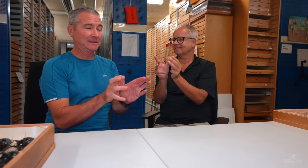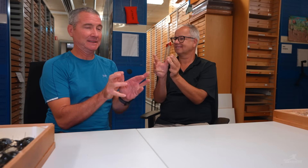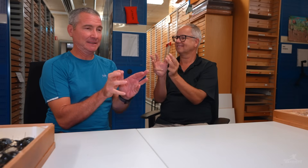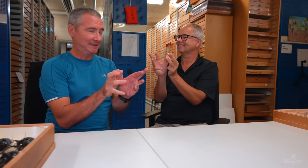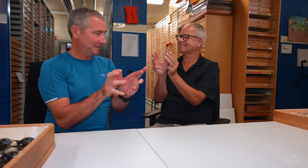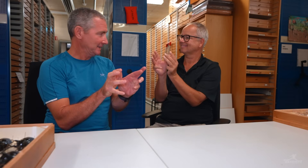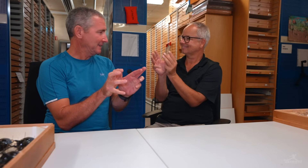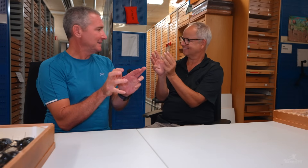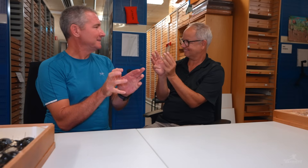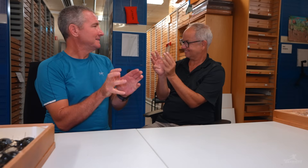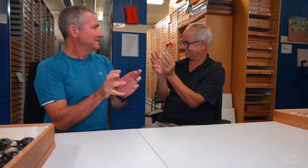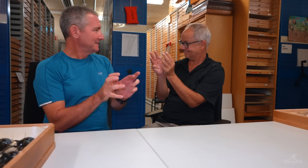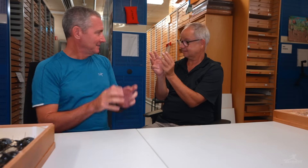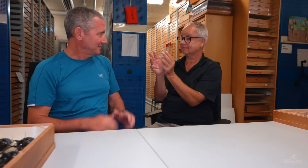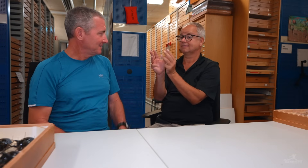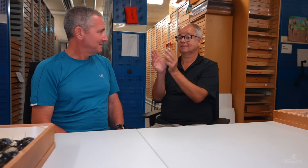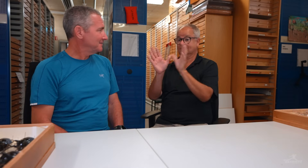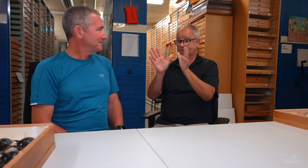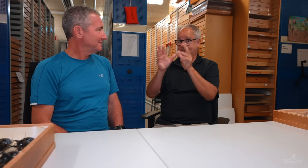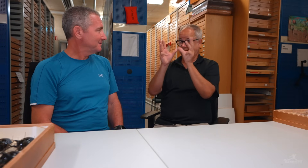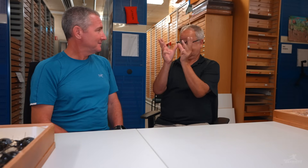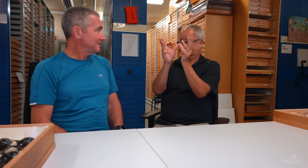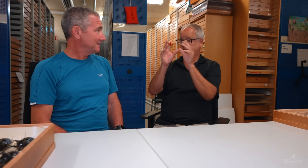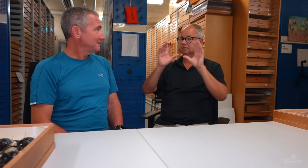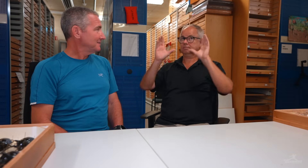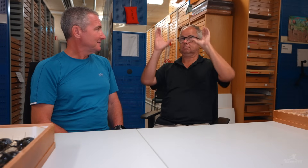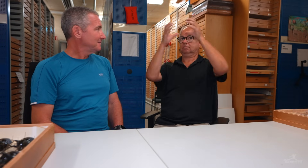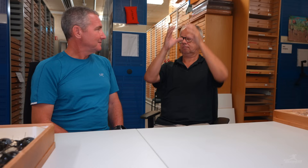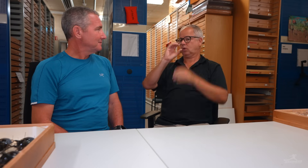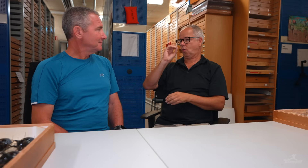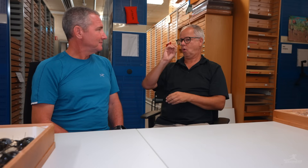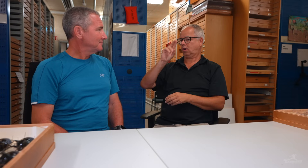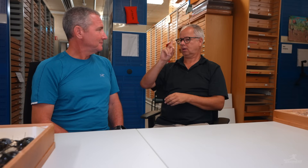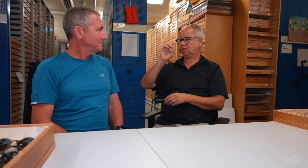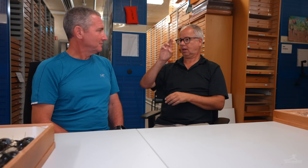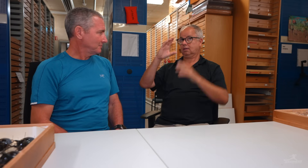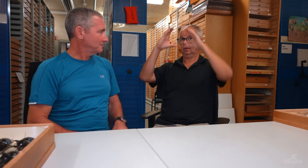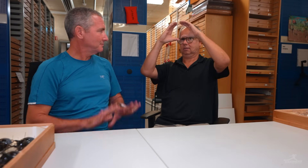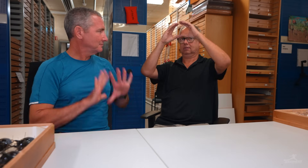“Insects,” I see. From there, there’s an order of species.